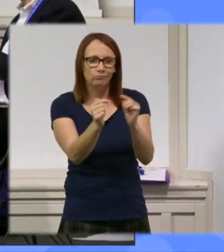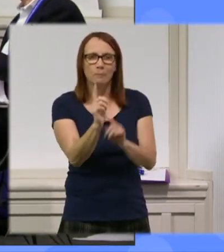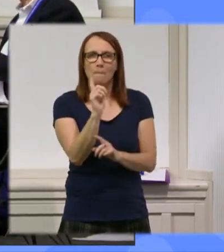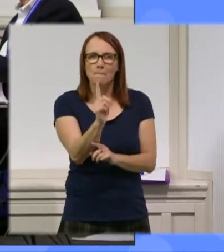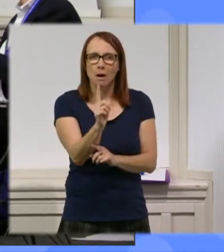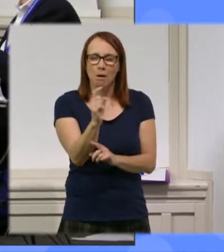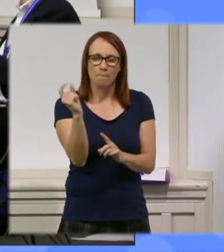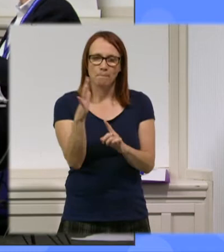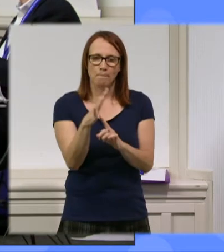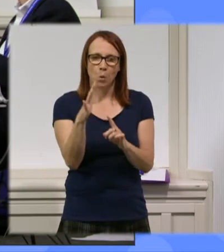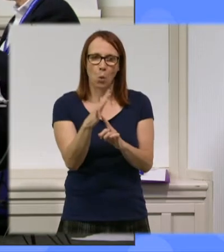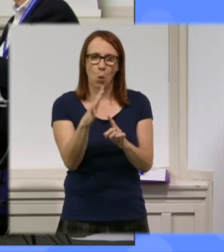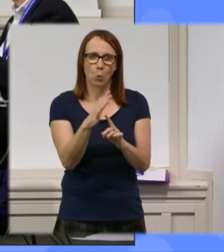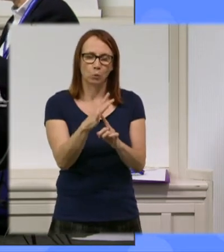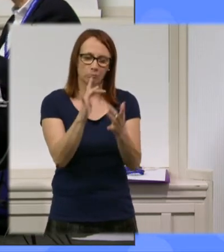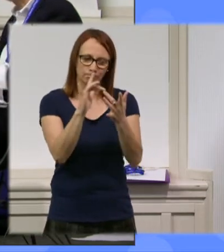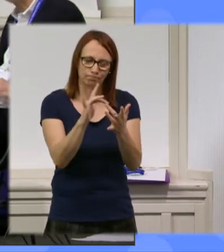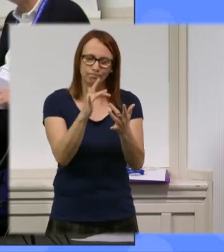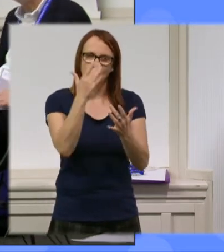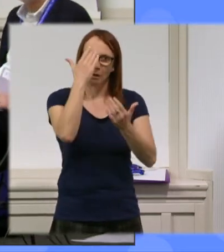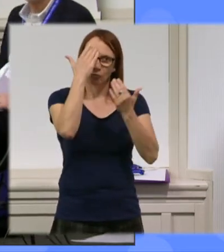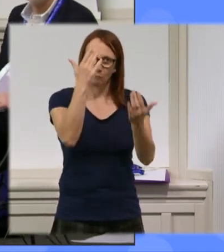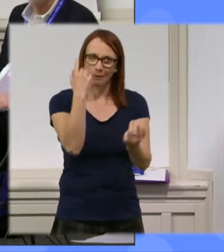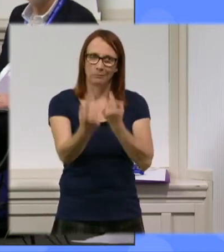we look for is civility and respect at the same time and I was reminded this